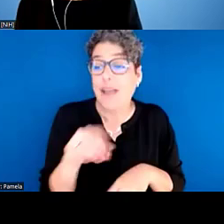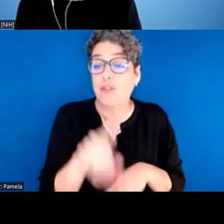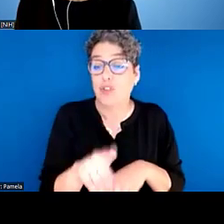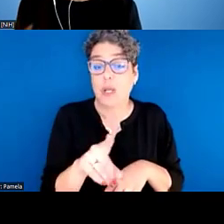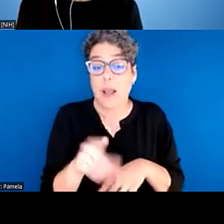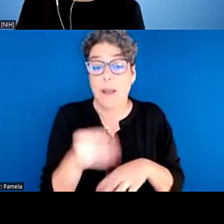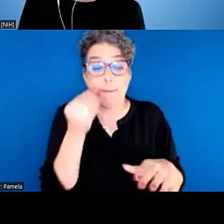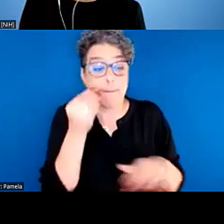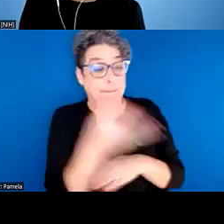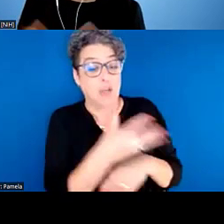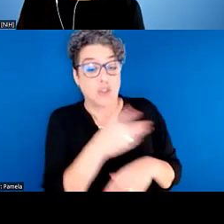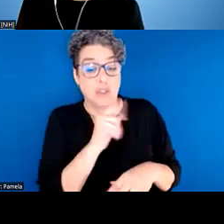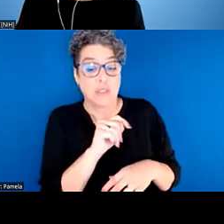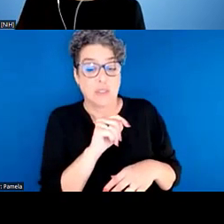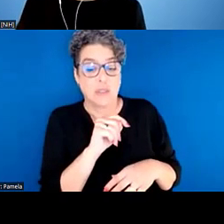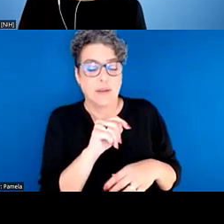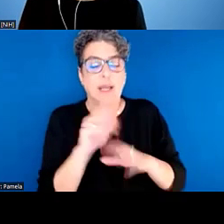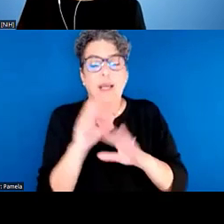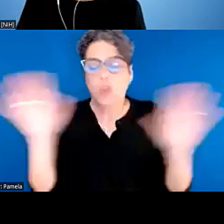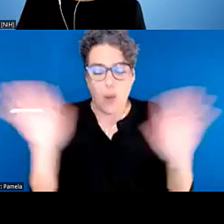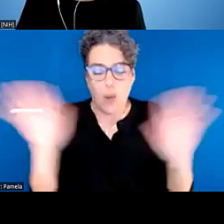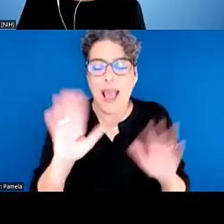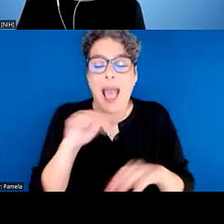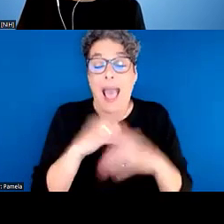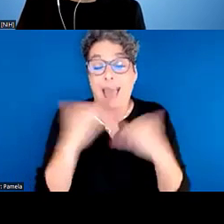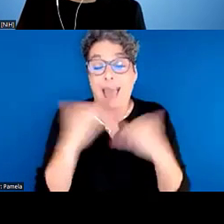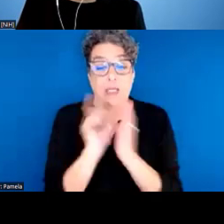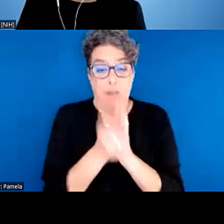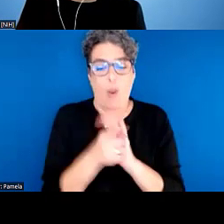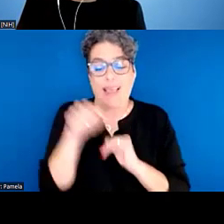and here at this point since it's an ongoing investigation,